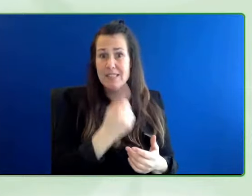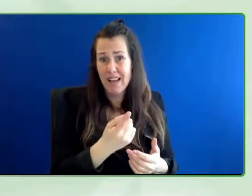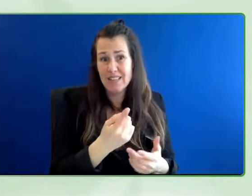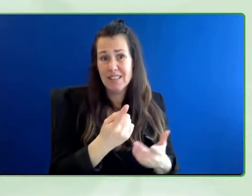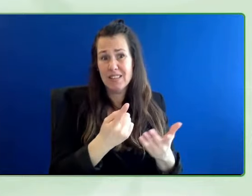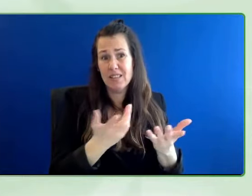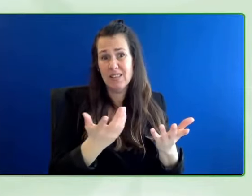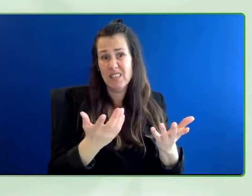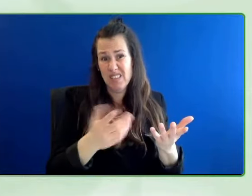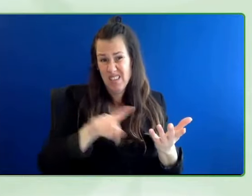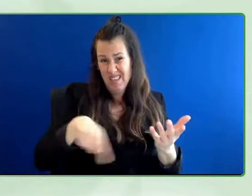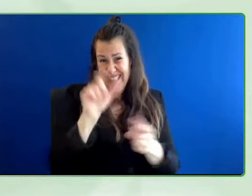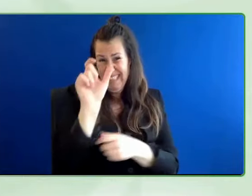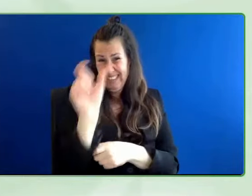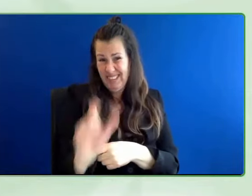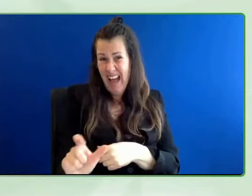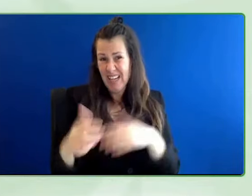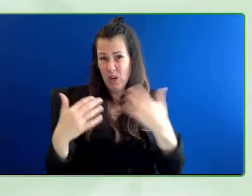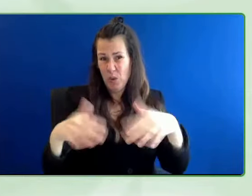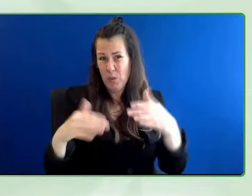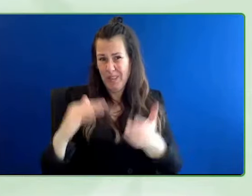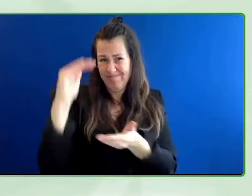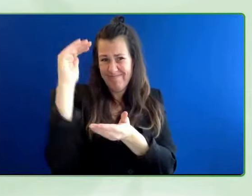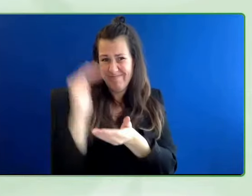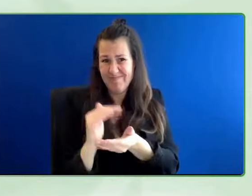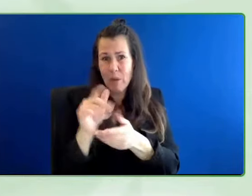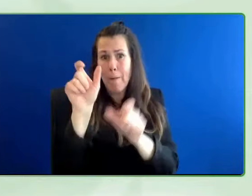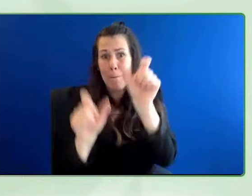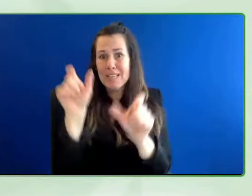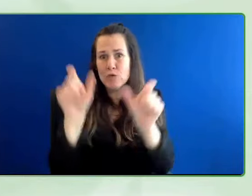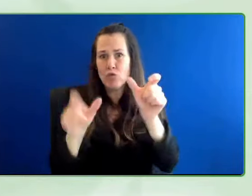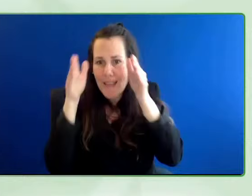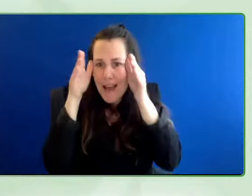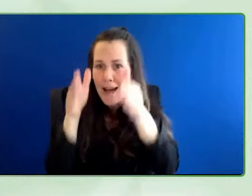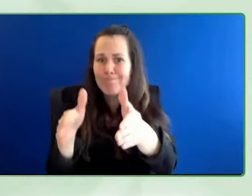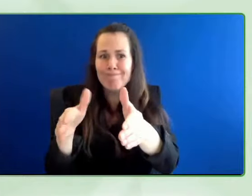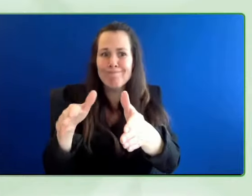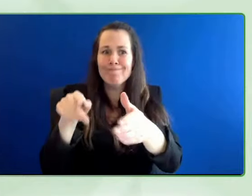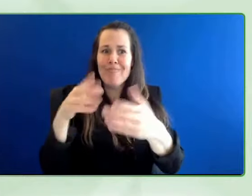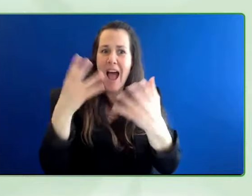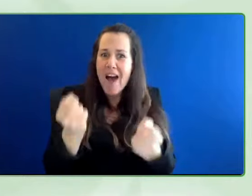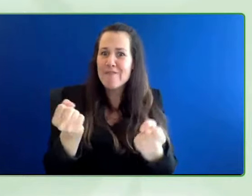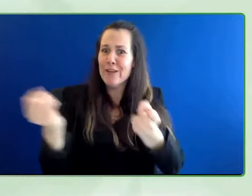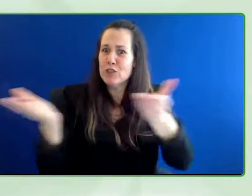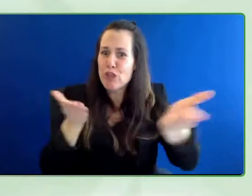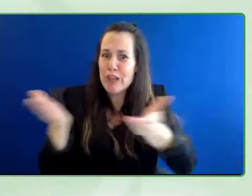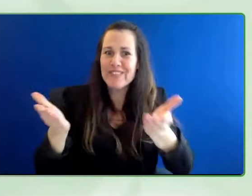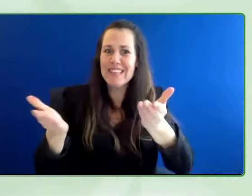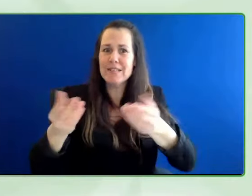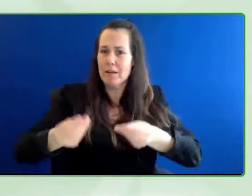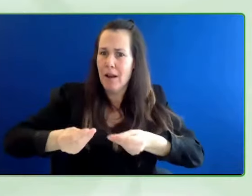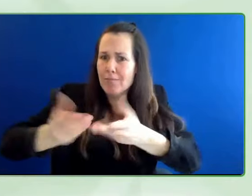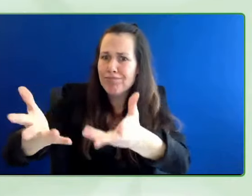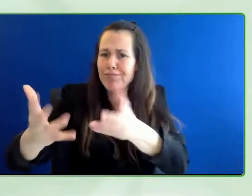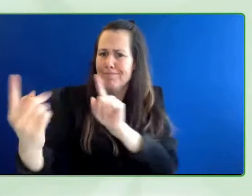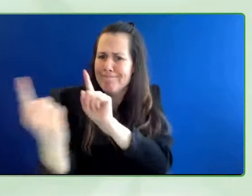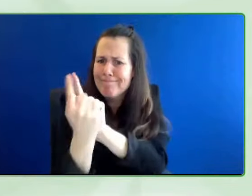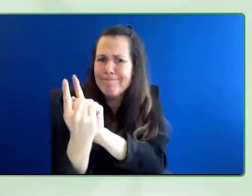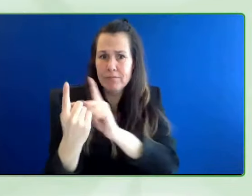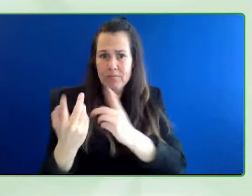Another challenge is also the fact that our services might be very fragmented, so developed